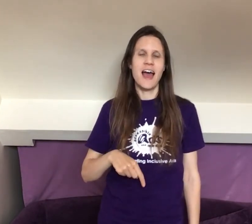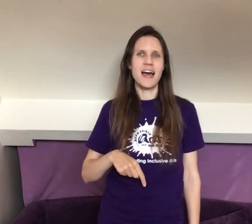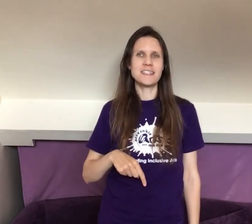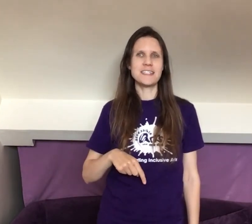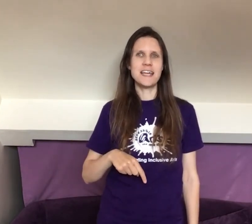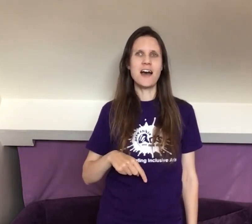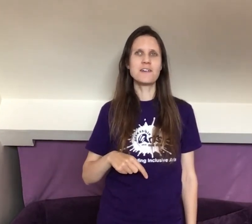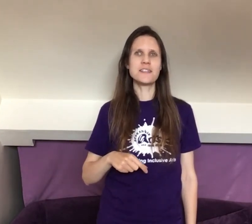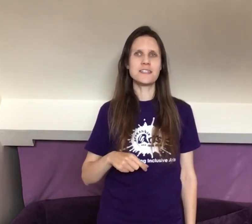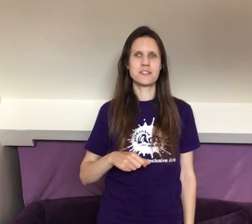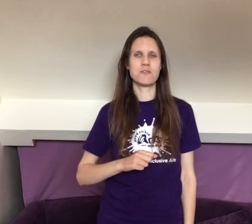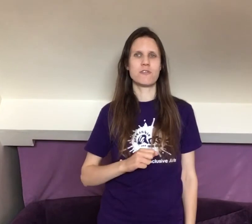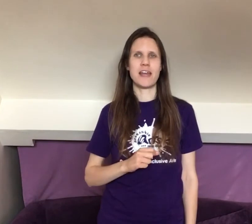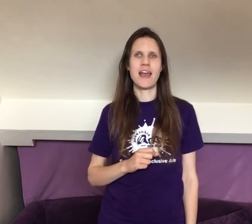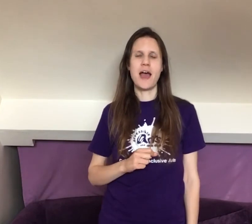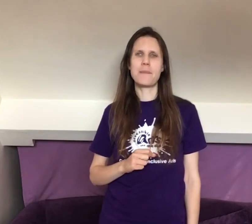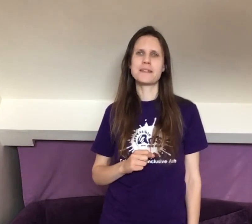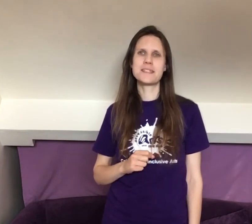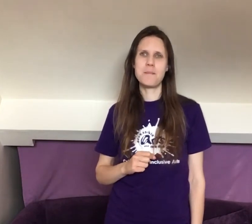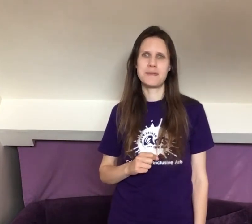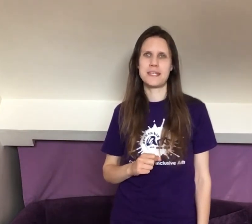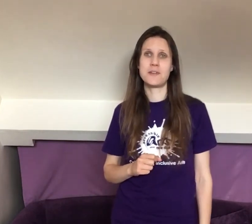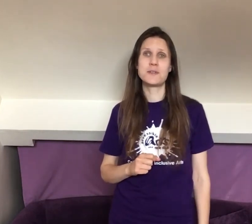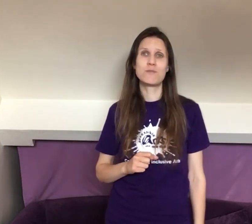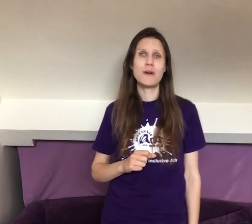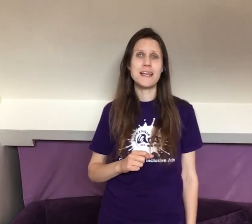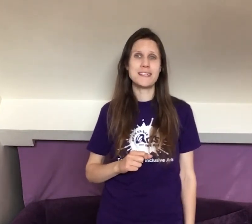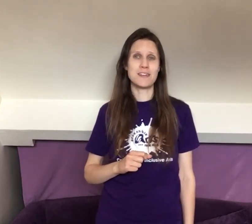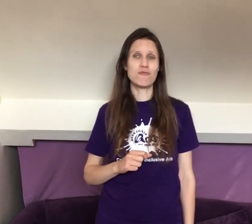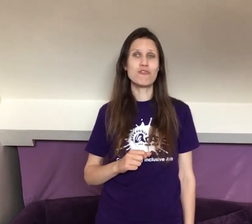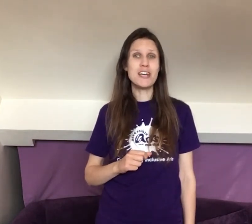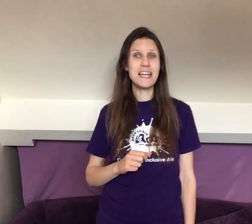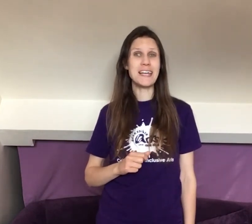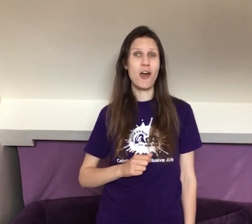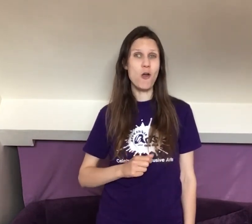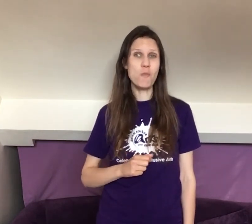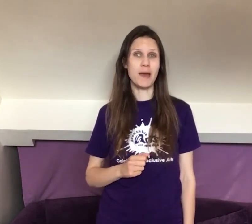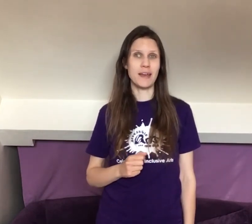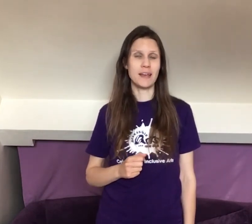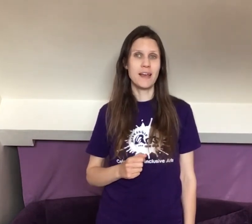And it tells a story about somebody who is waiting, really hoping